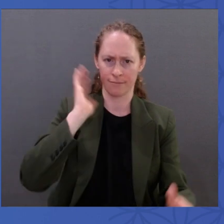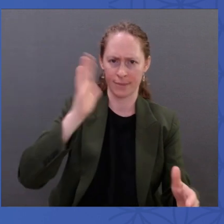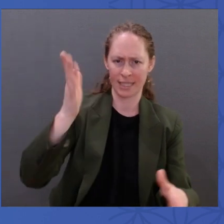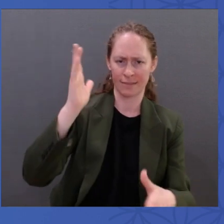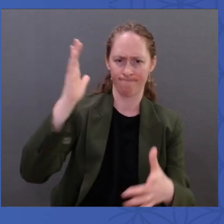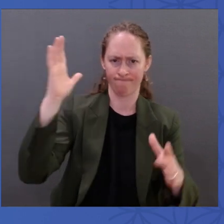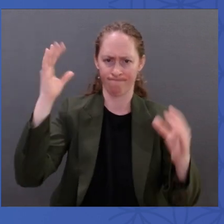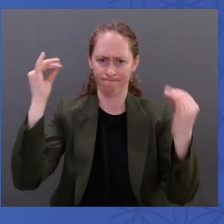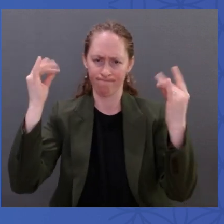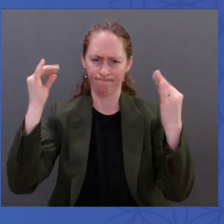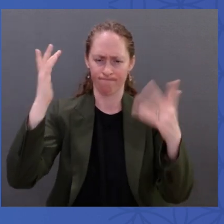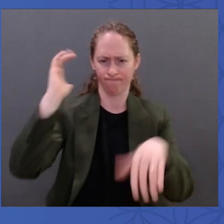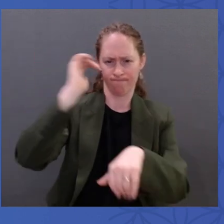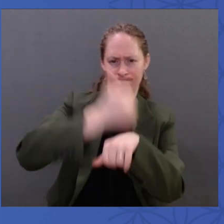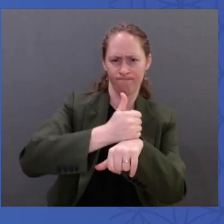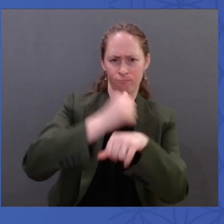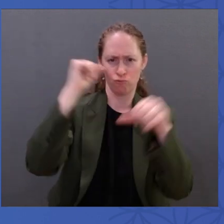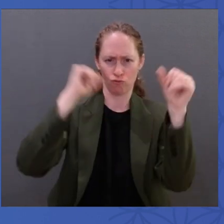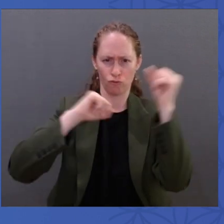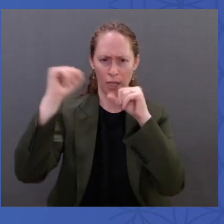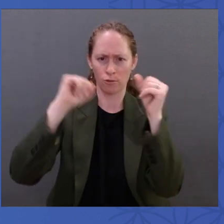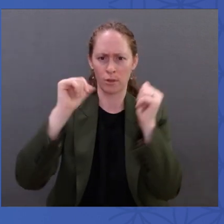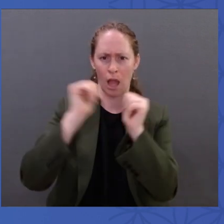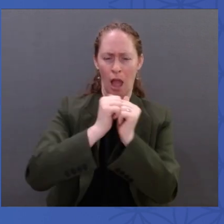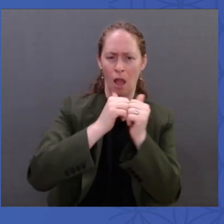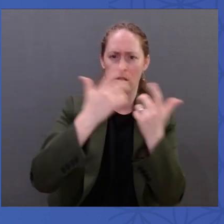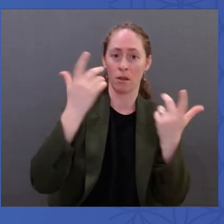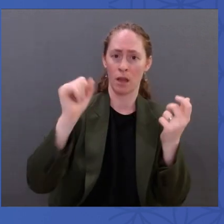in the Indo-Pacific region in the years ahead.